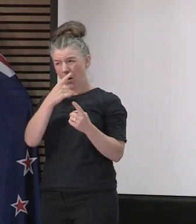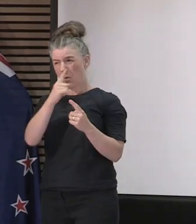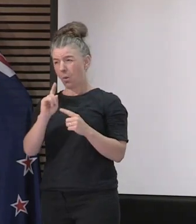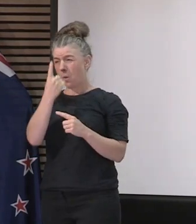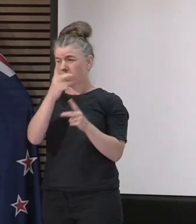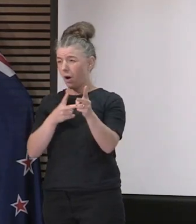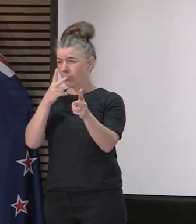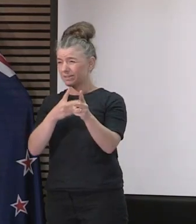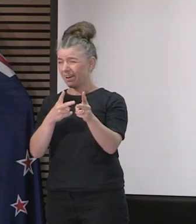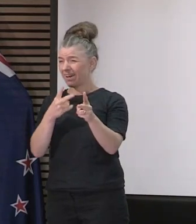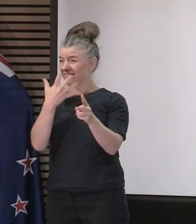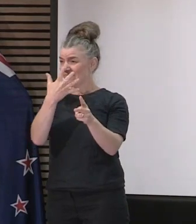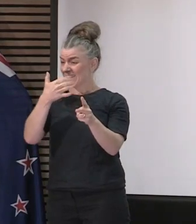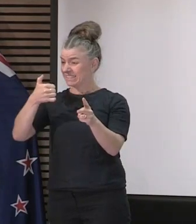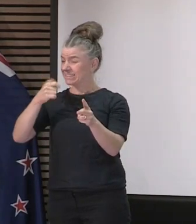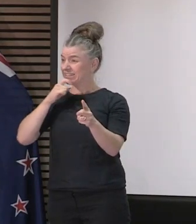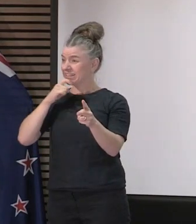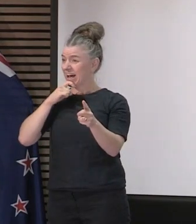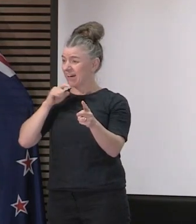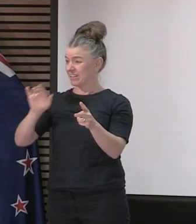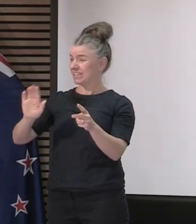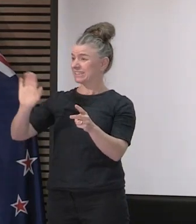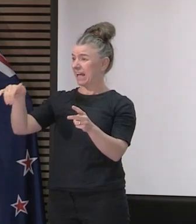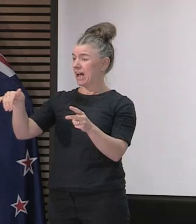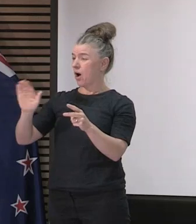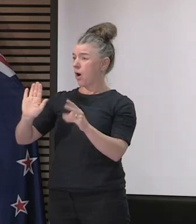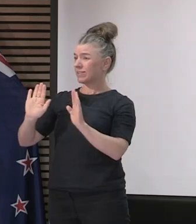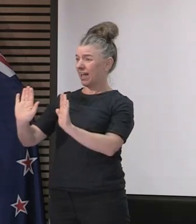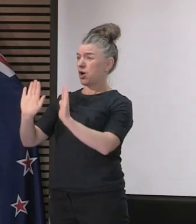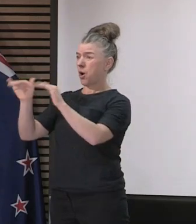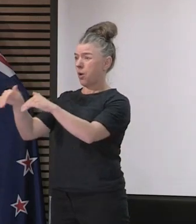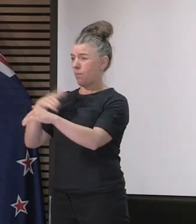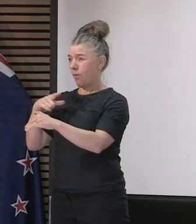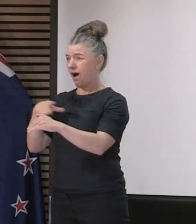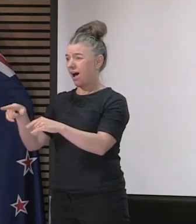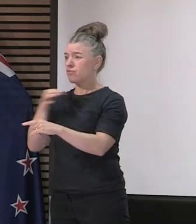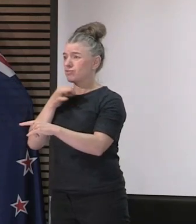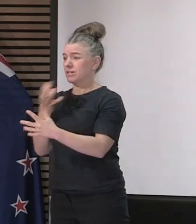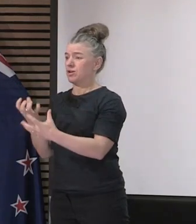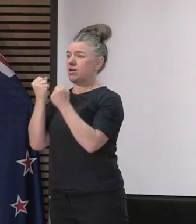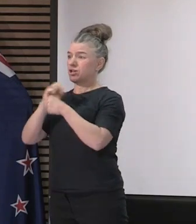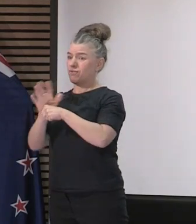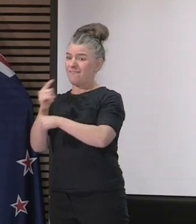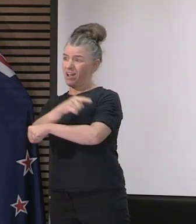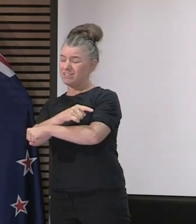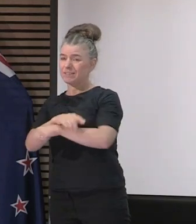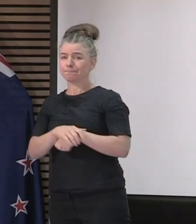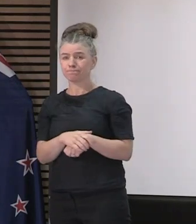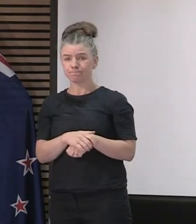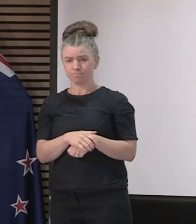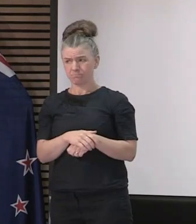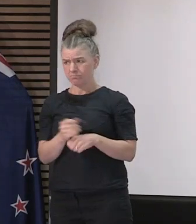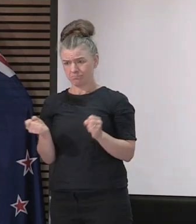are in the hospital as well.